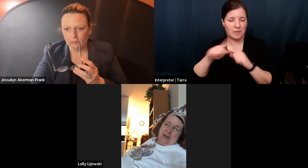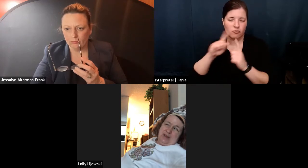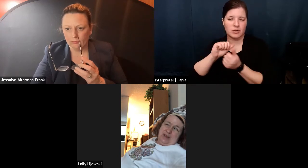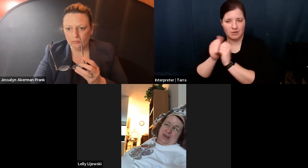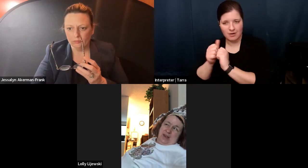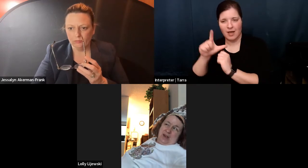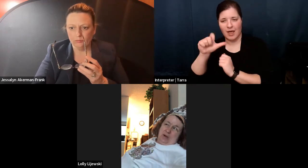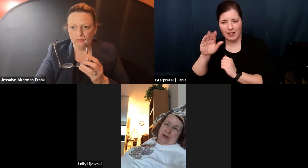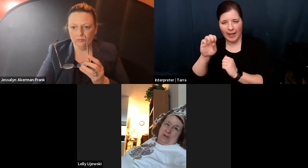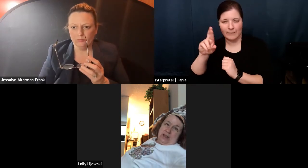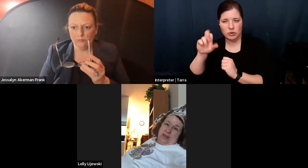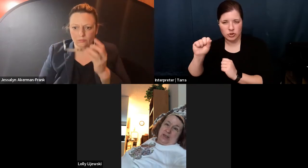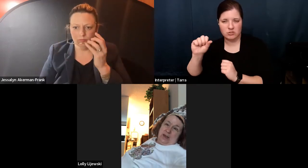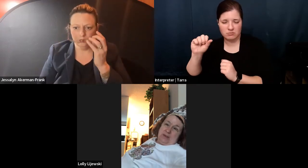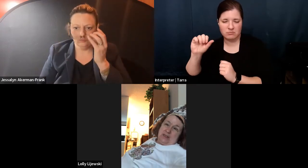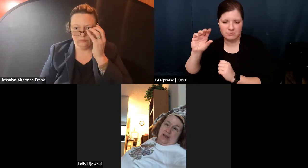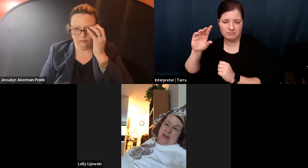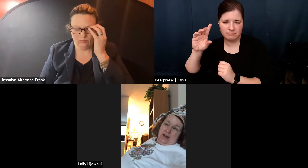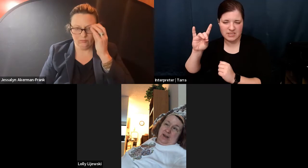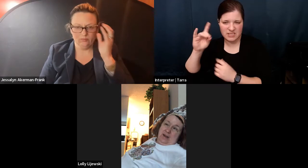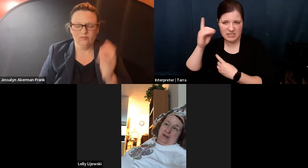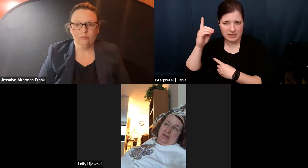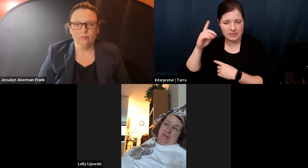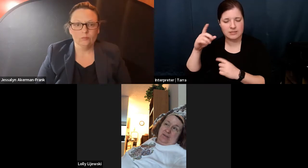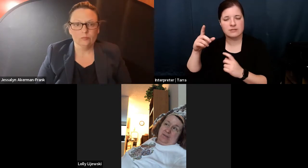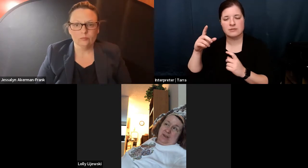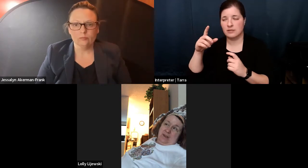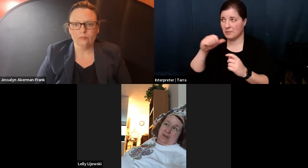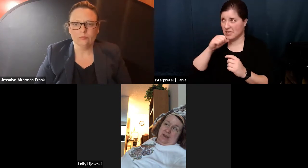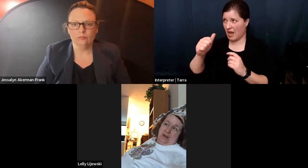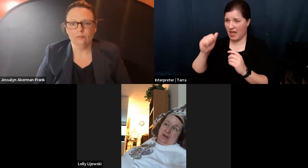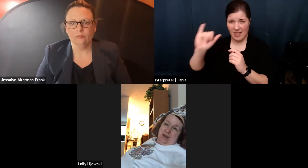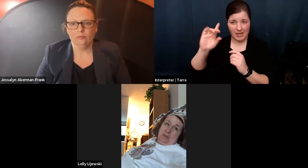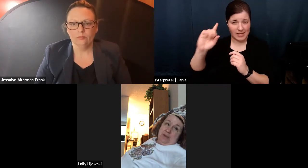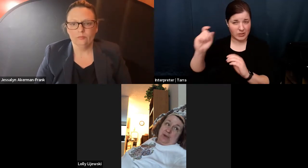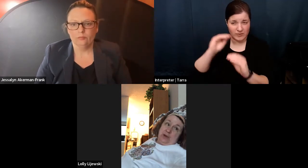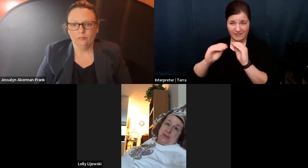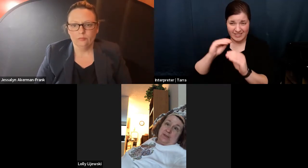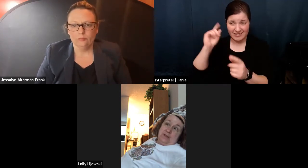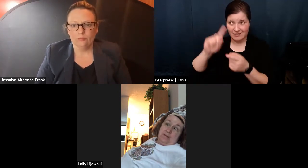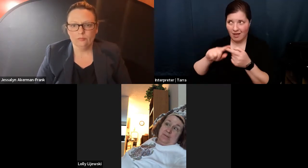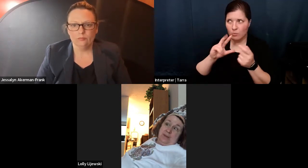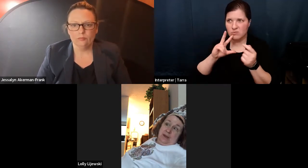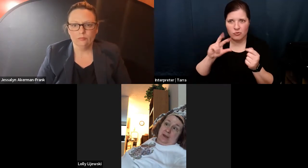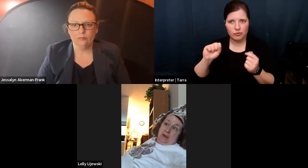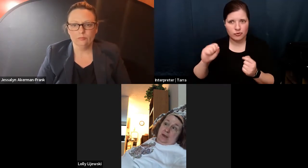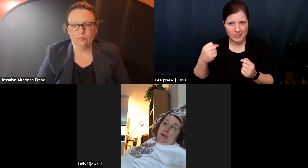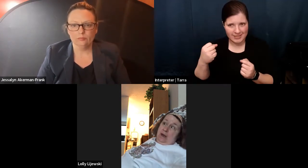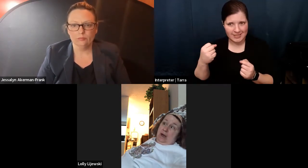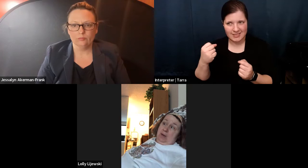Turned out to be Leber's.